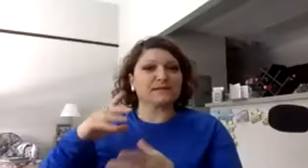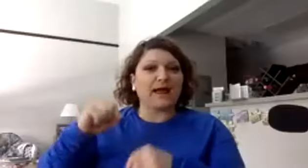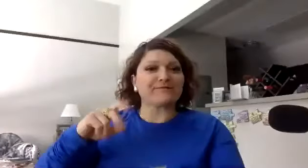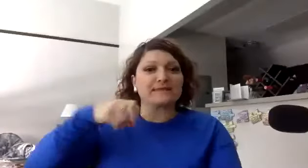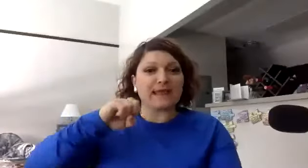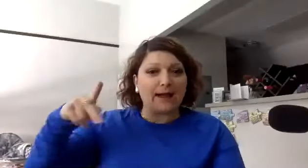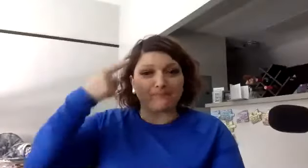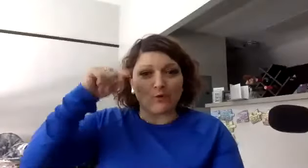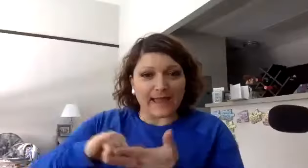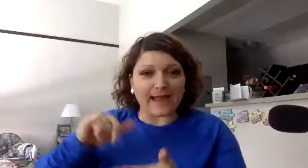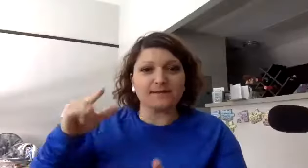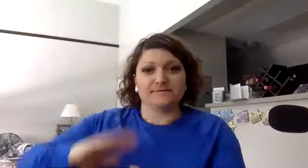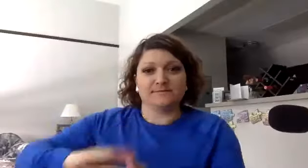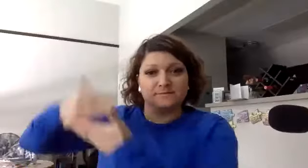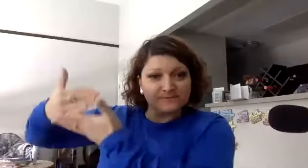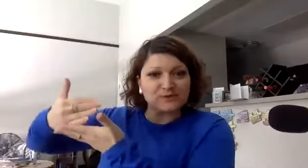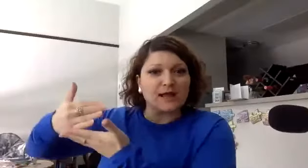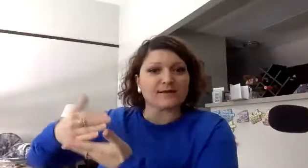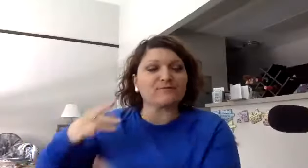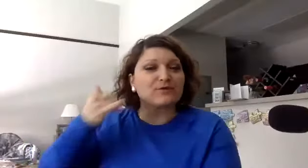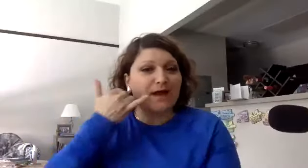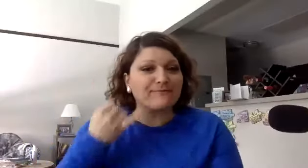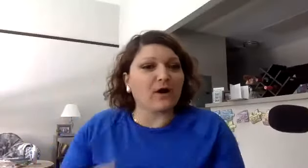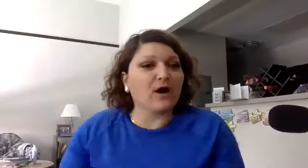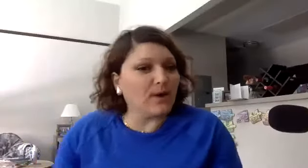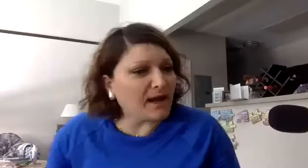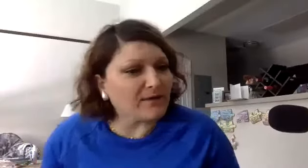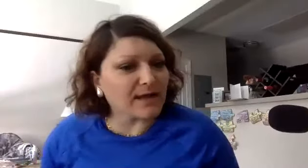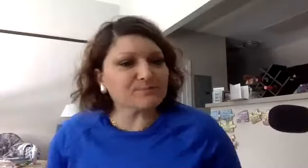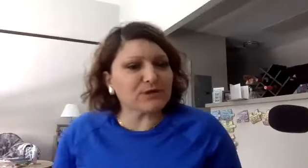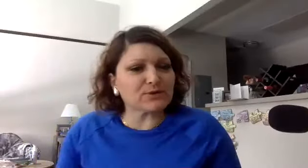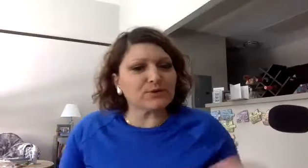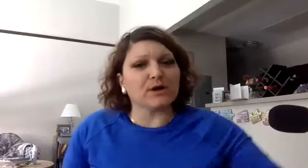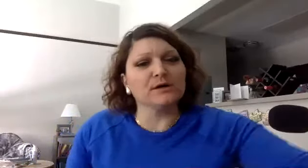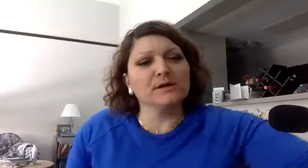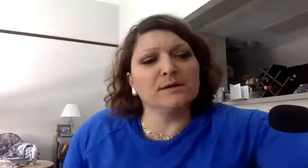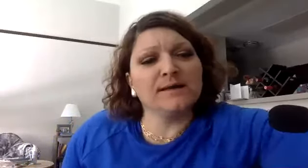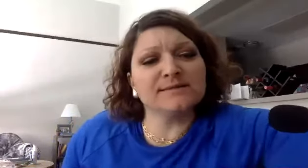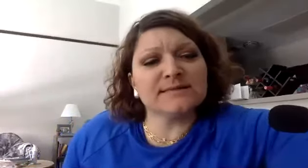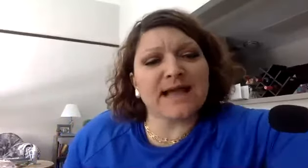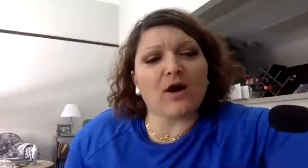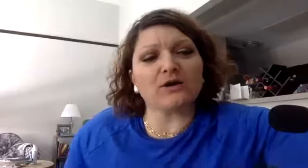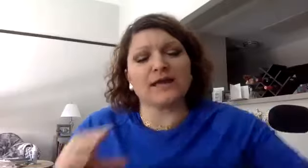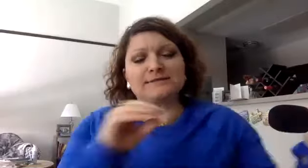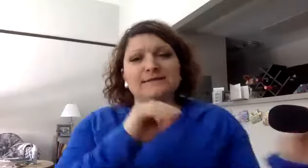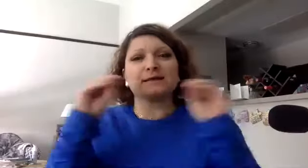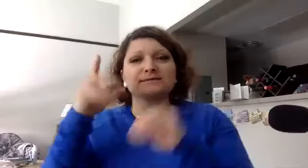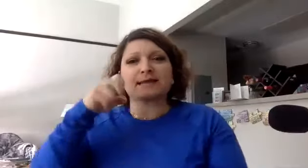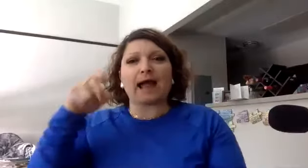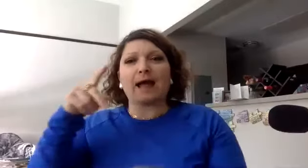have the app for that for device oh wow that's pretty cool yeah is that awesome is it is the app